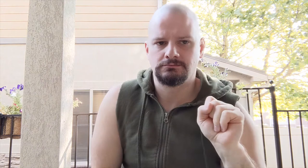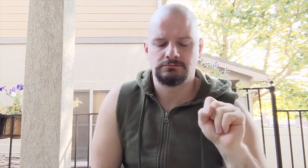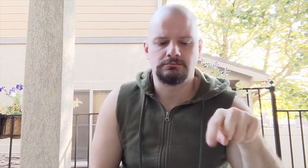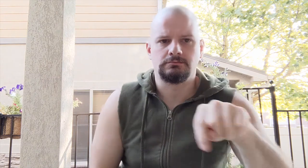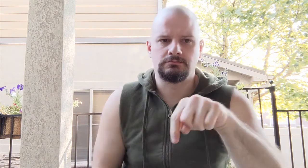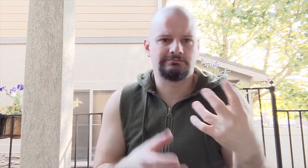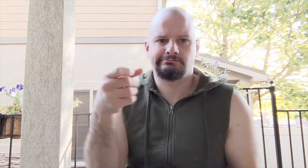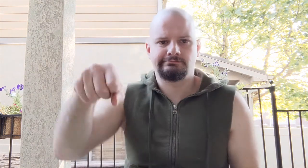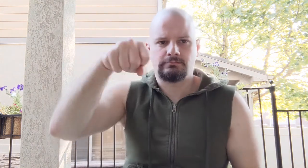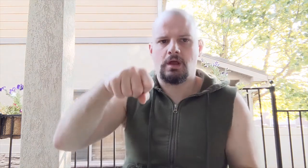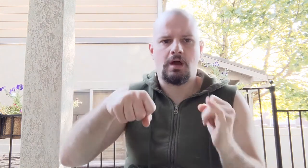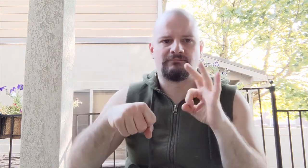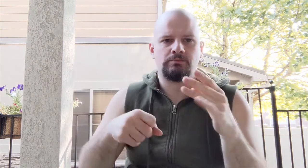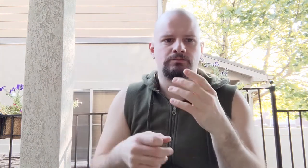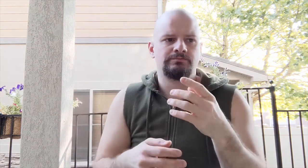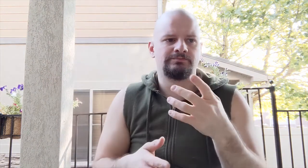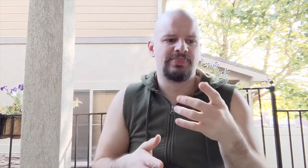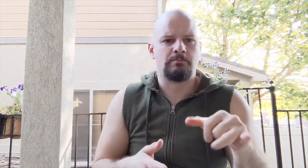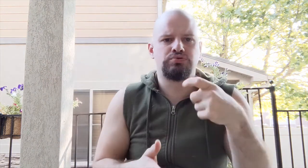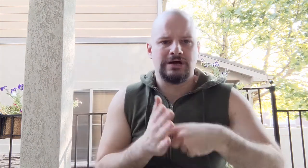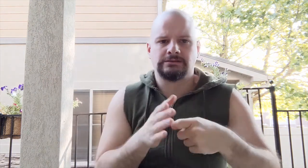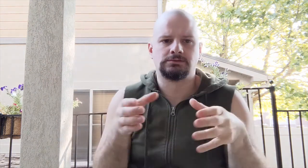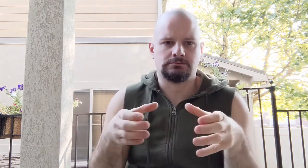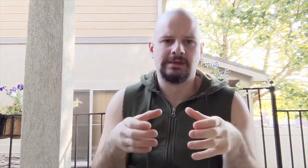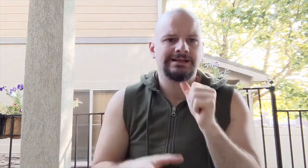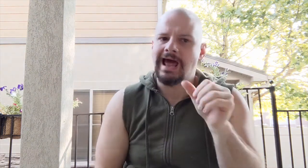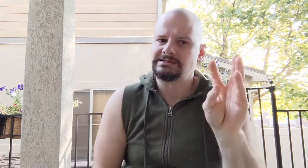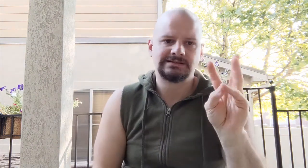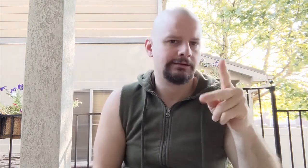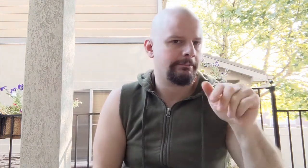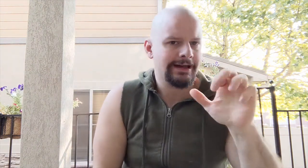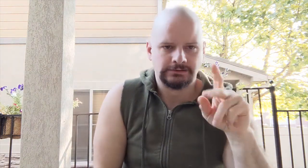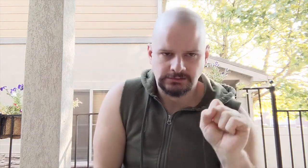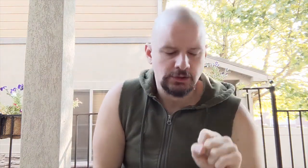There are only four for the full price, unlike six packs.